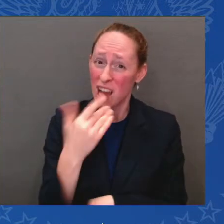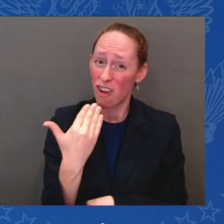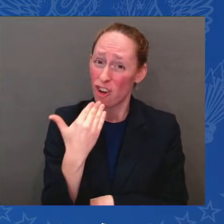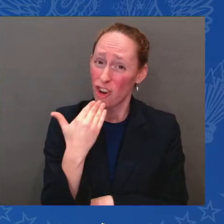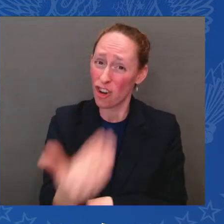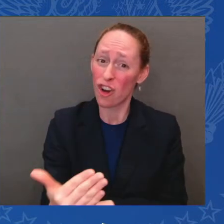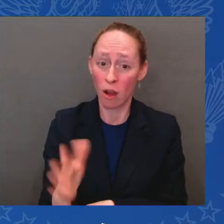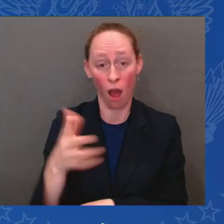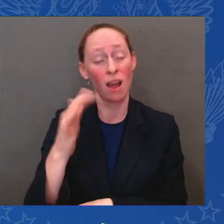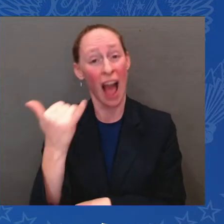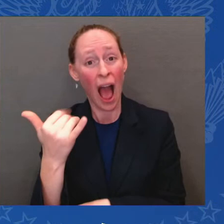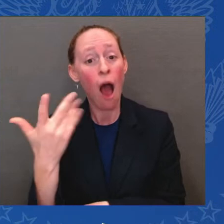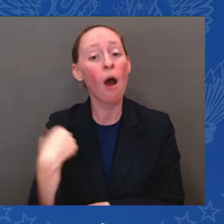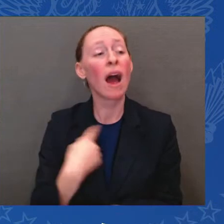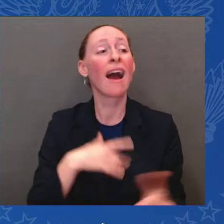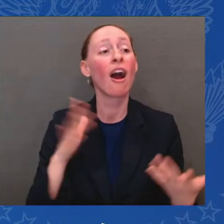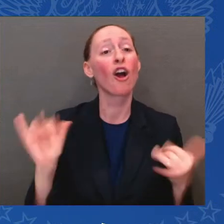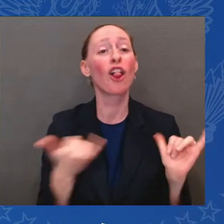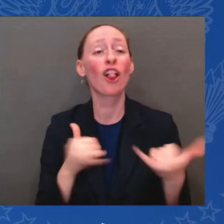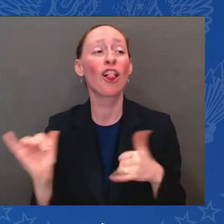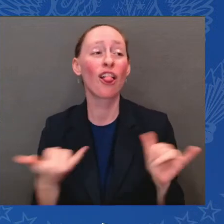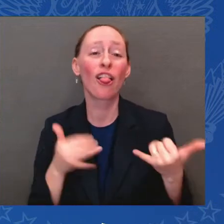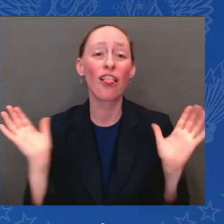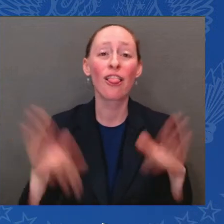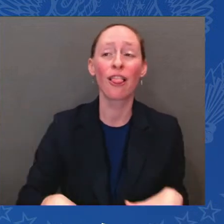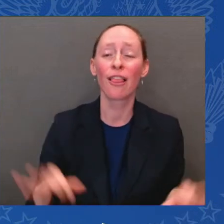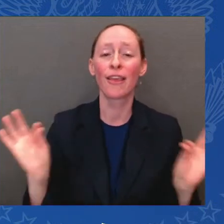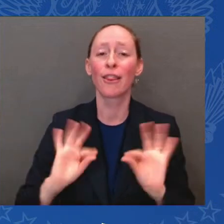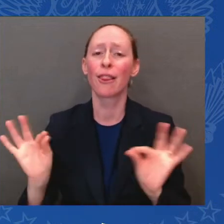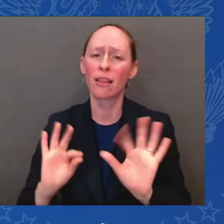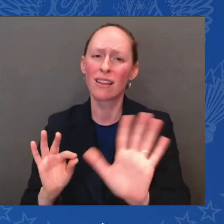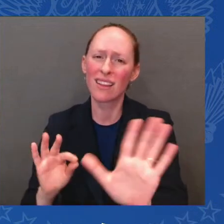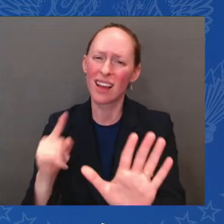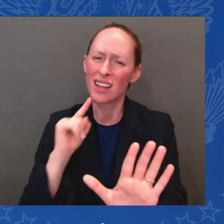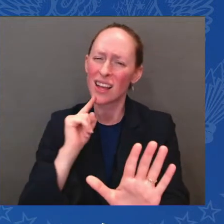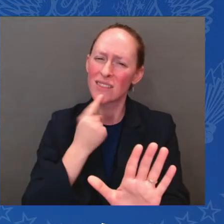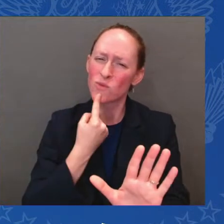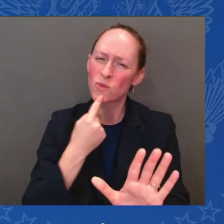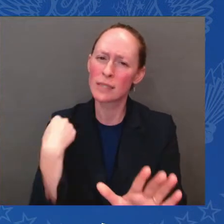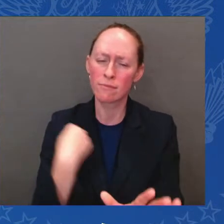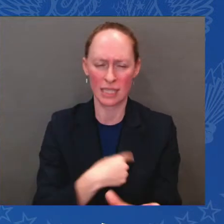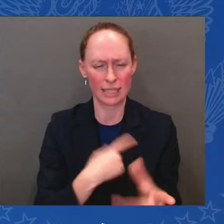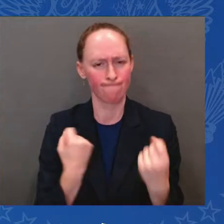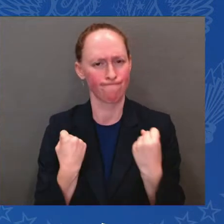Stop the games. Get to work. Make sure the American people and our allies and friends